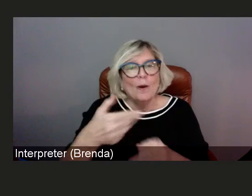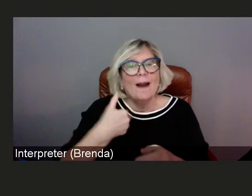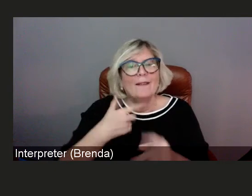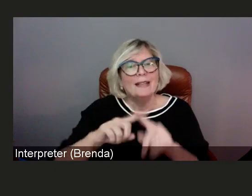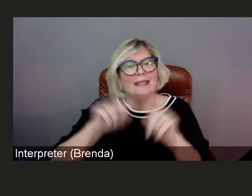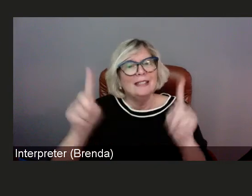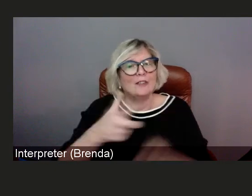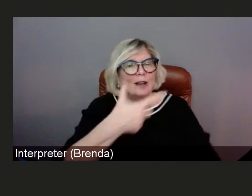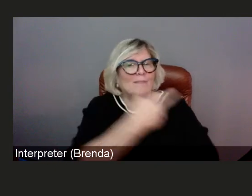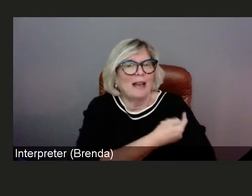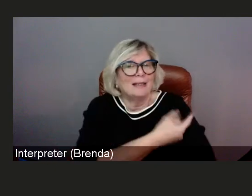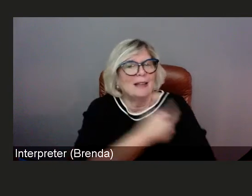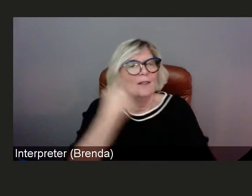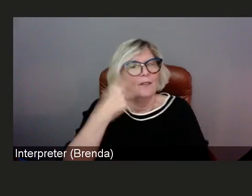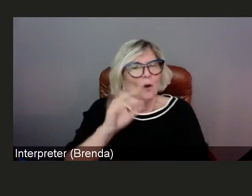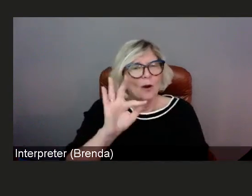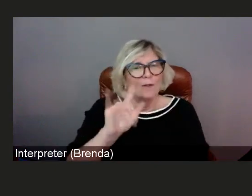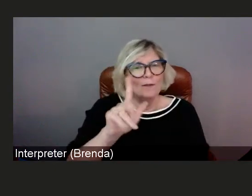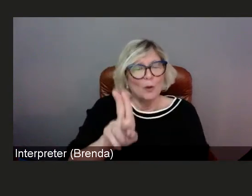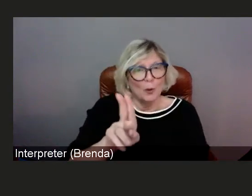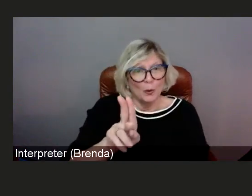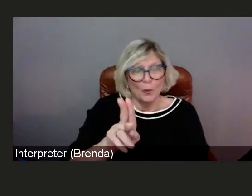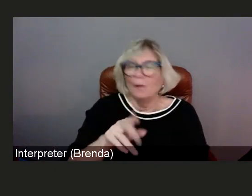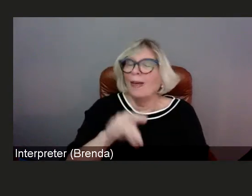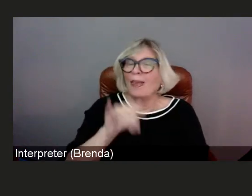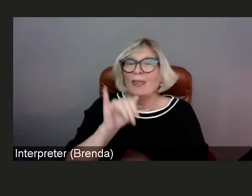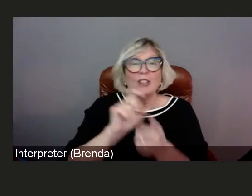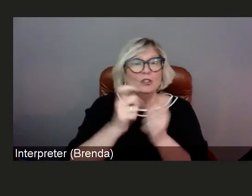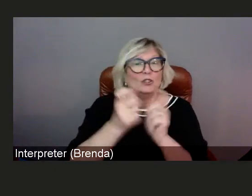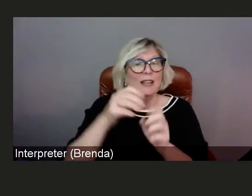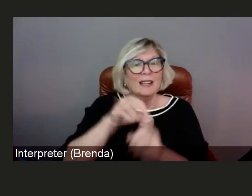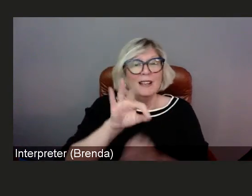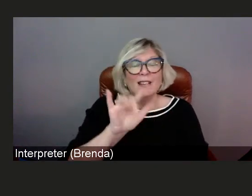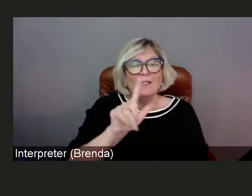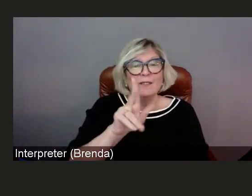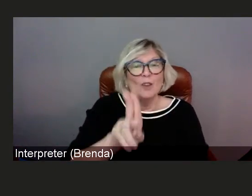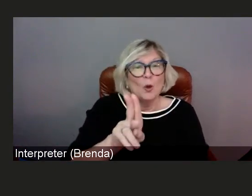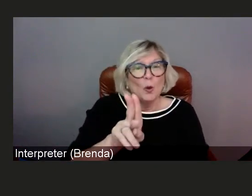And again, this change is normal and we as physicians,